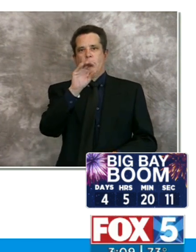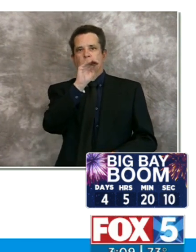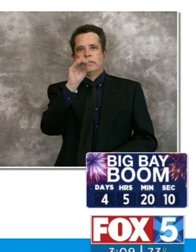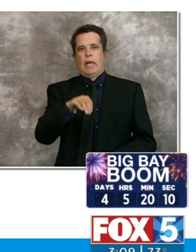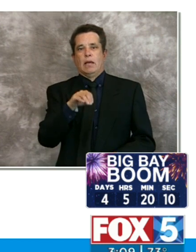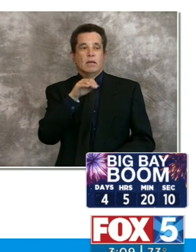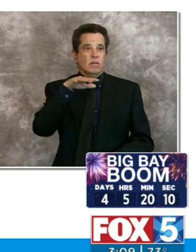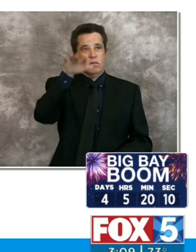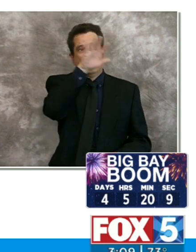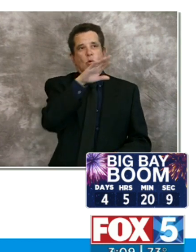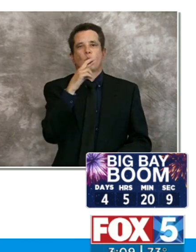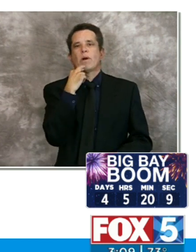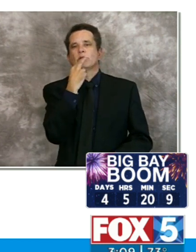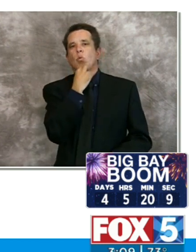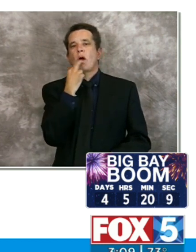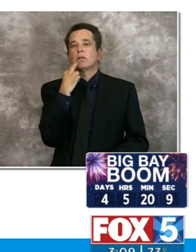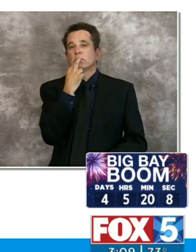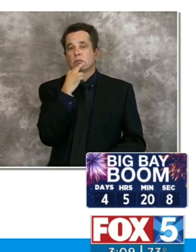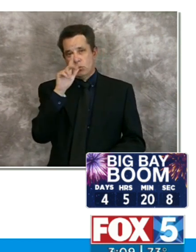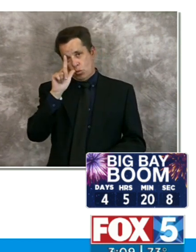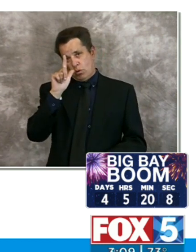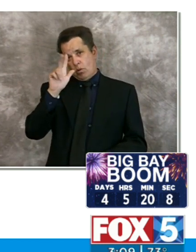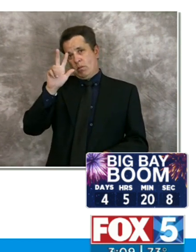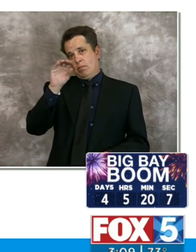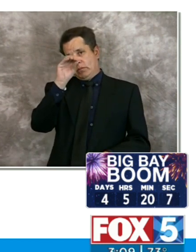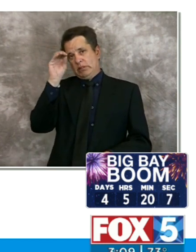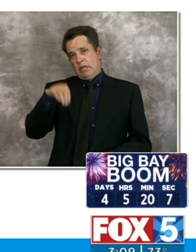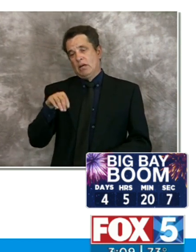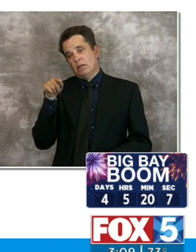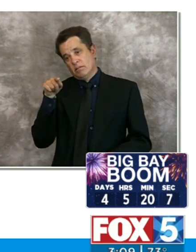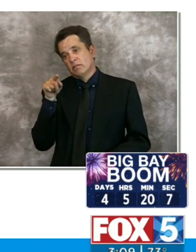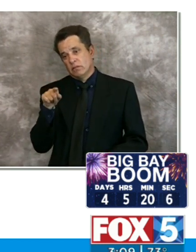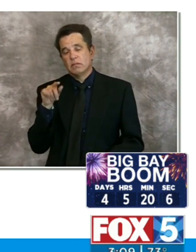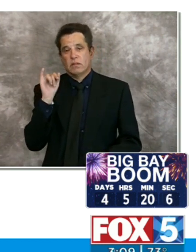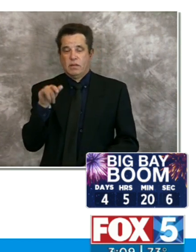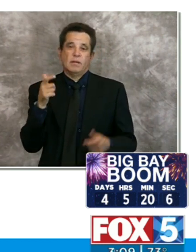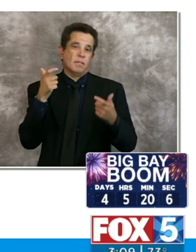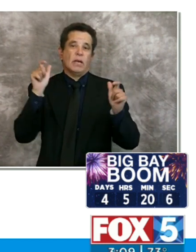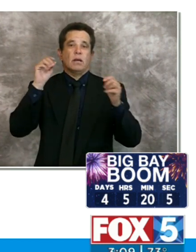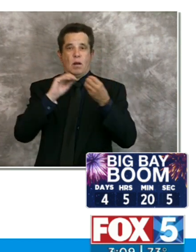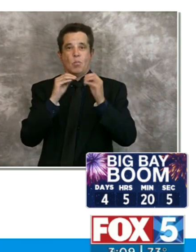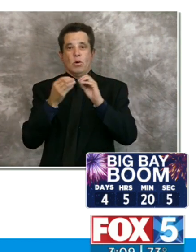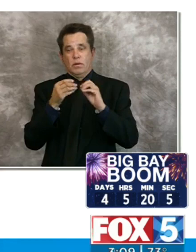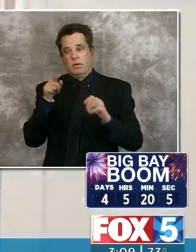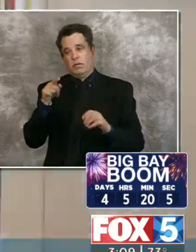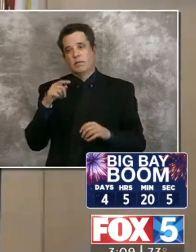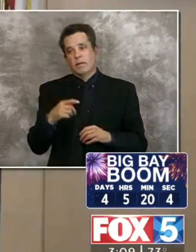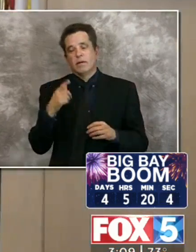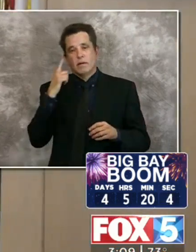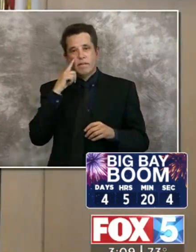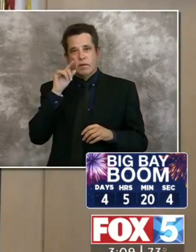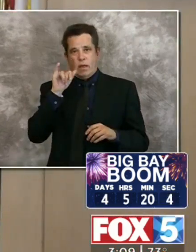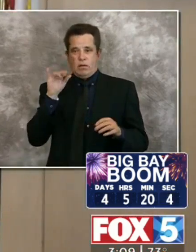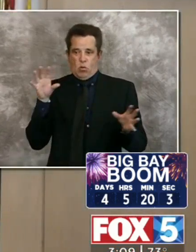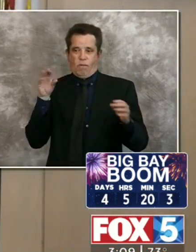WITH ONE EACH. AT THE BOTTOM YOU'LL SEE THE PERCENTAGE AS 23 1% OF THE RESTAURANT SLASH